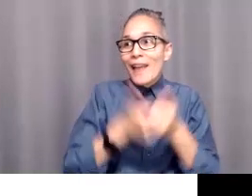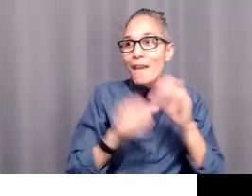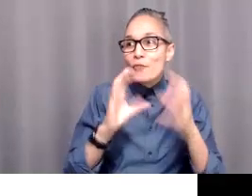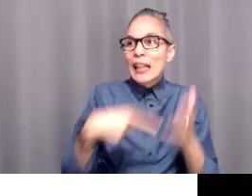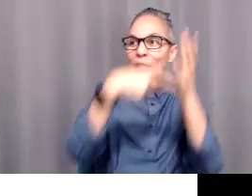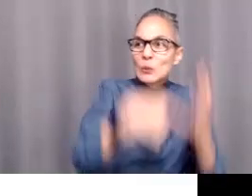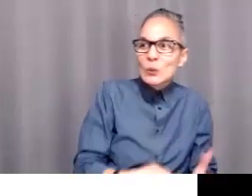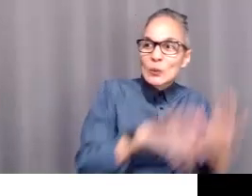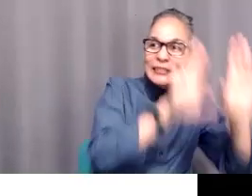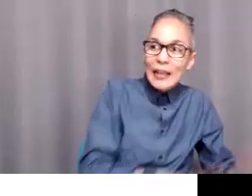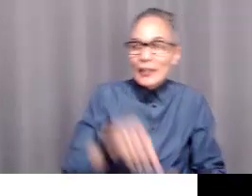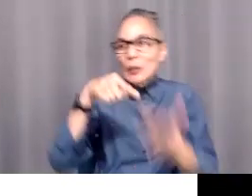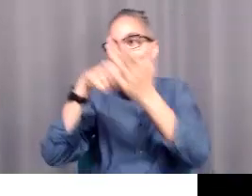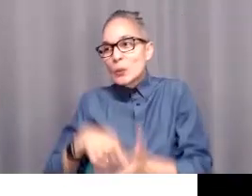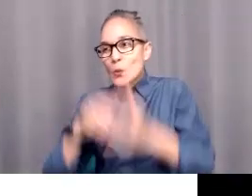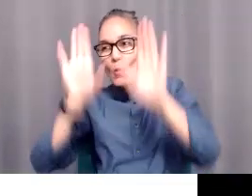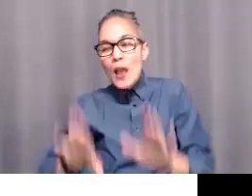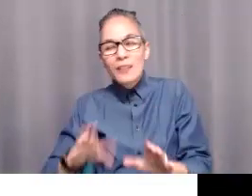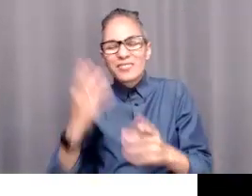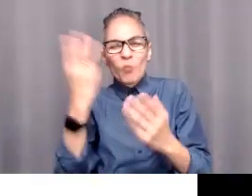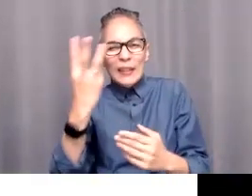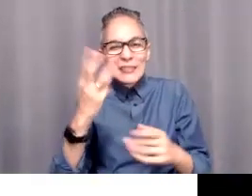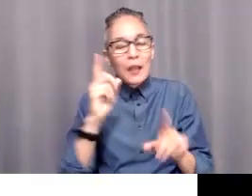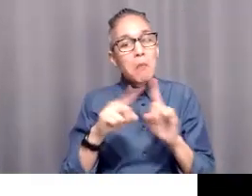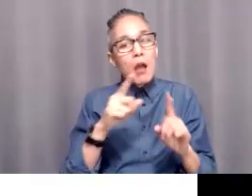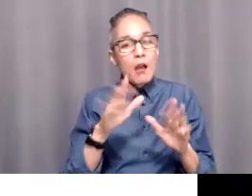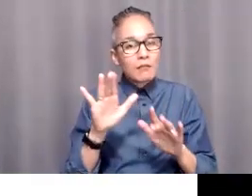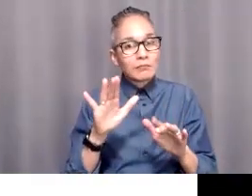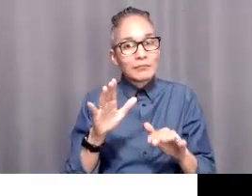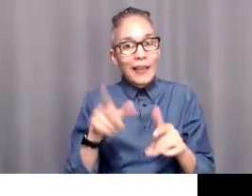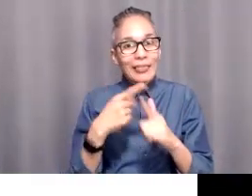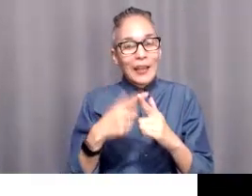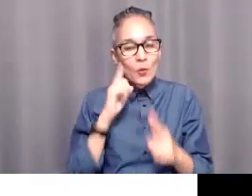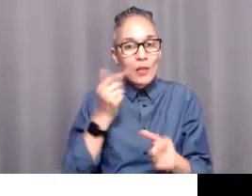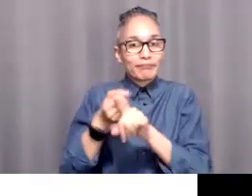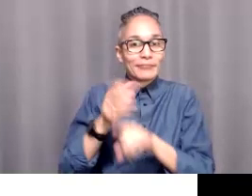for example, Monday. You know, morning. She has to grade everything for all of her classes.